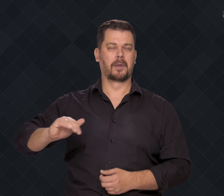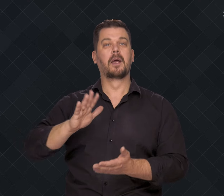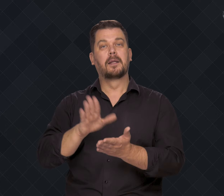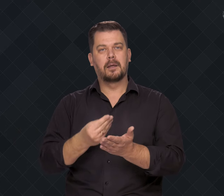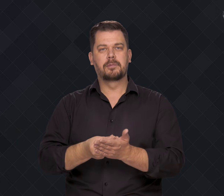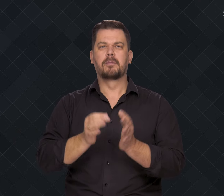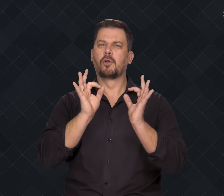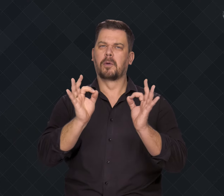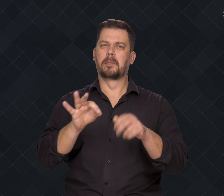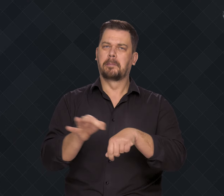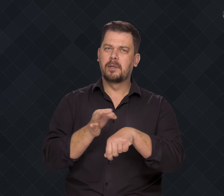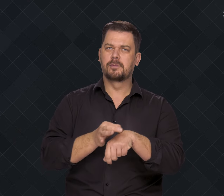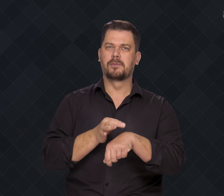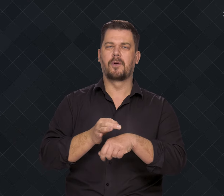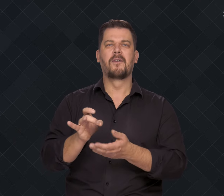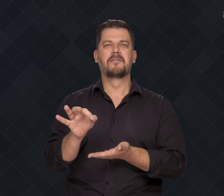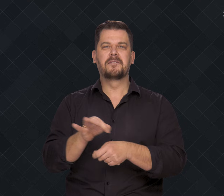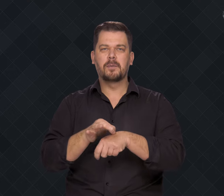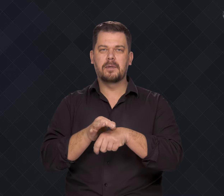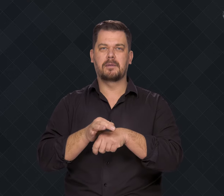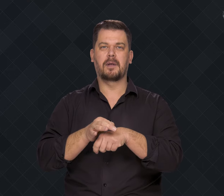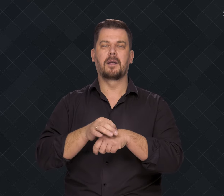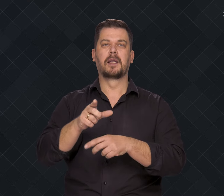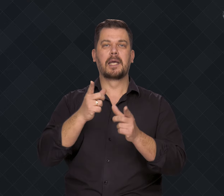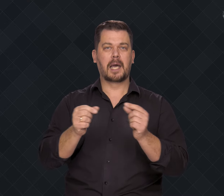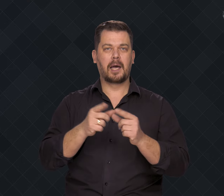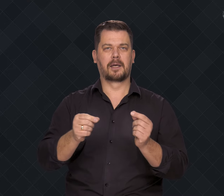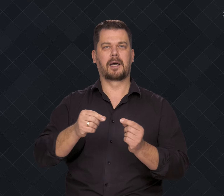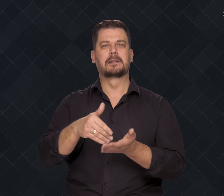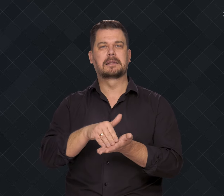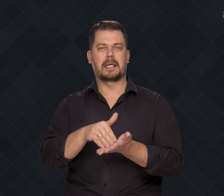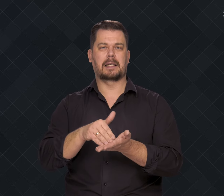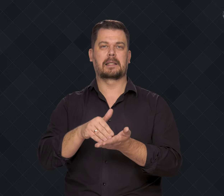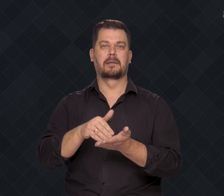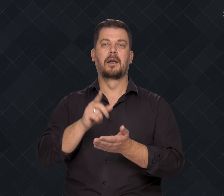These include high-quality meat and cold cuts, offal, eggs, cheeses,